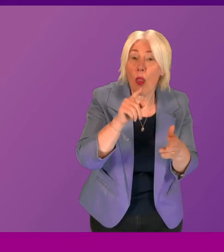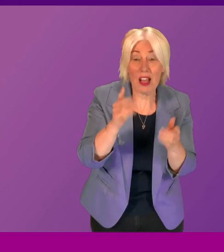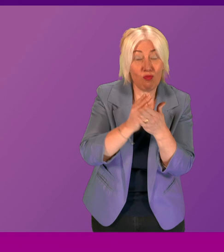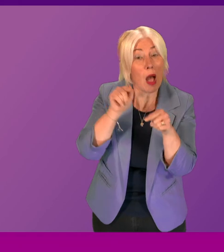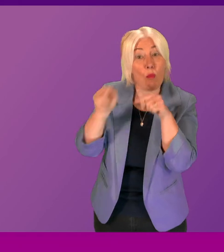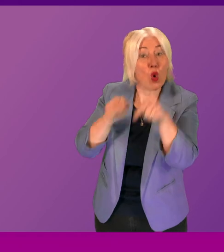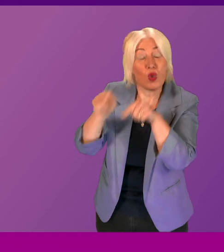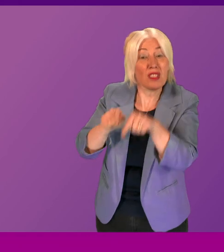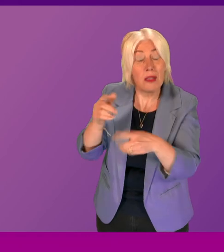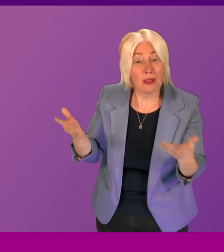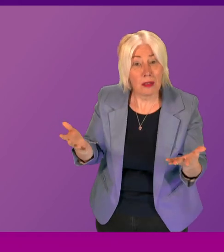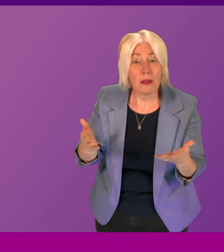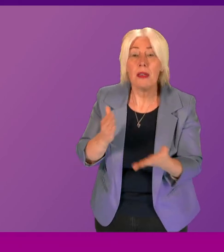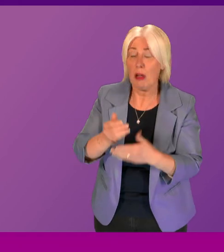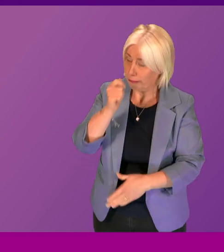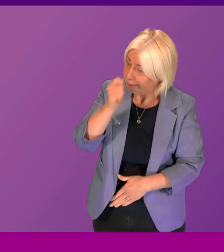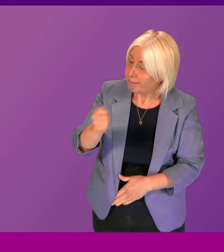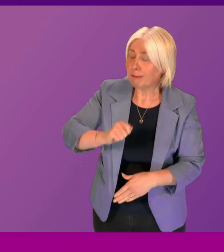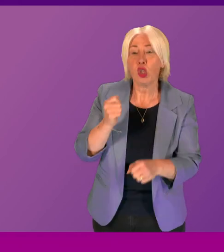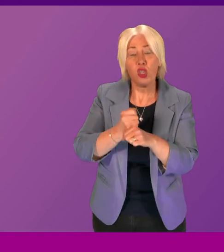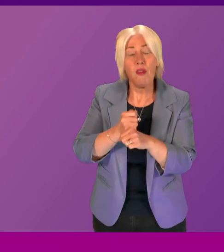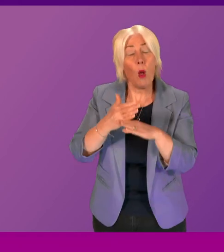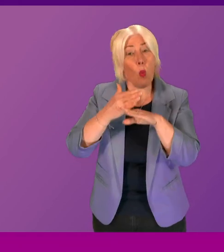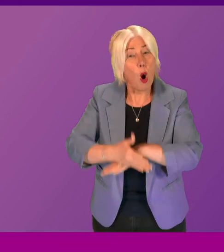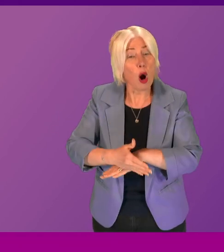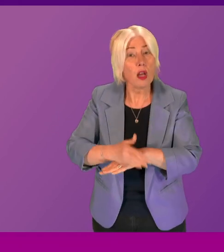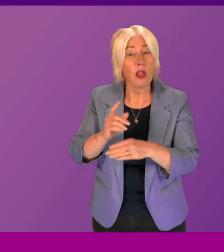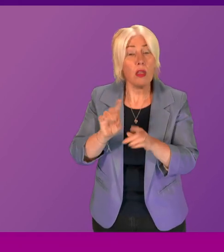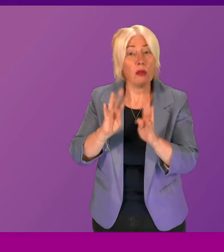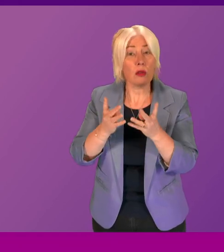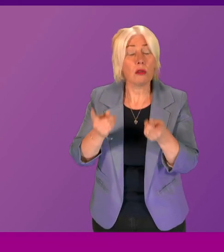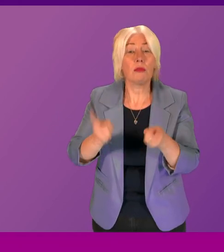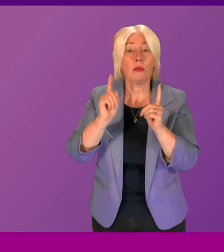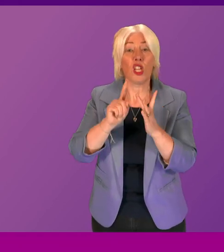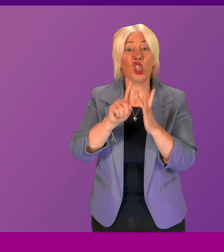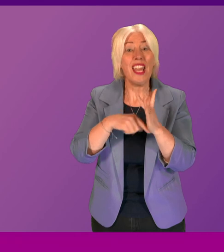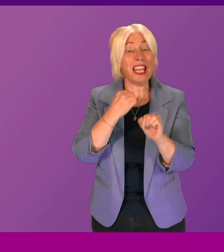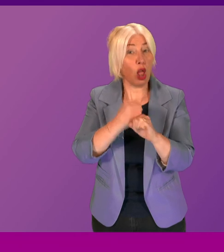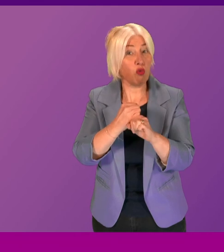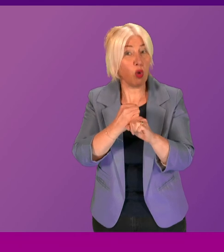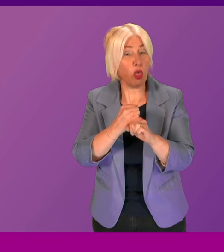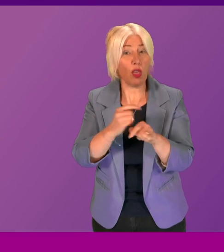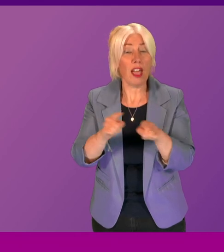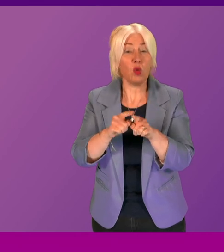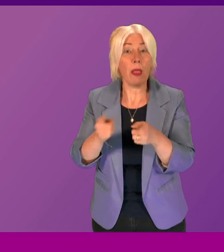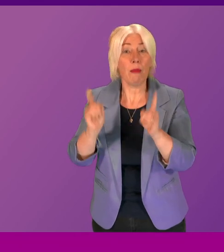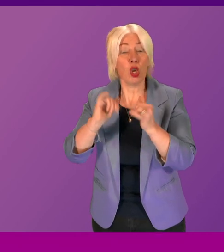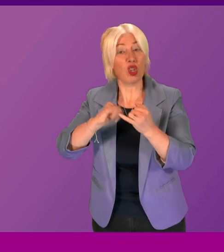I acknowledge the Scottish Government’s work in this area by cabinet secretary Jenny